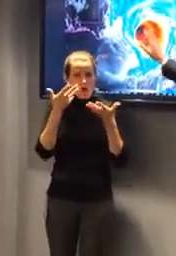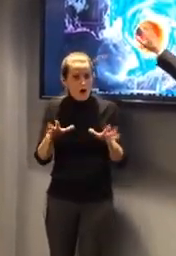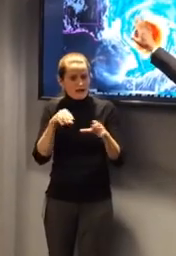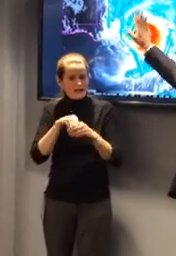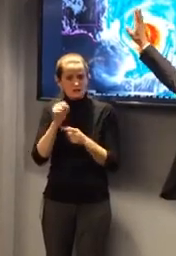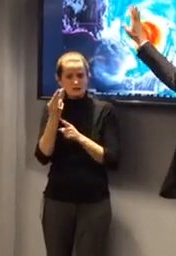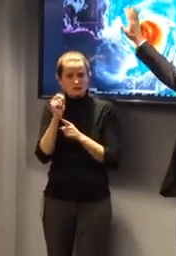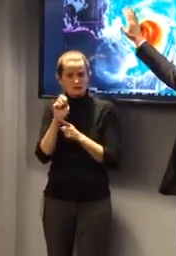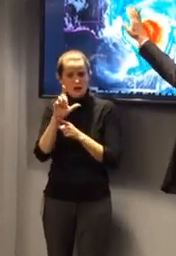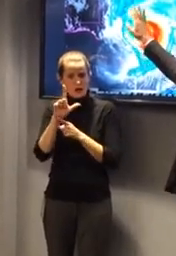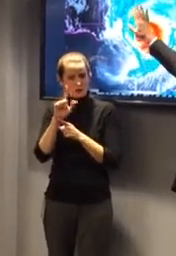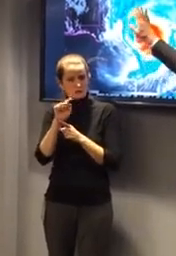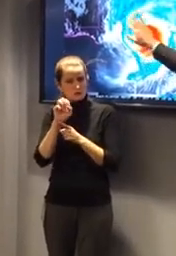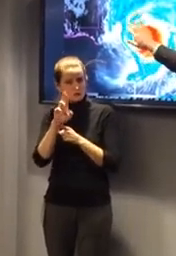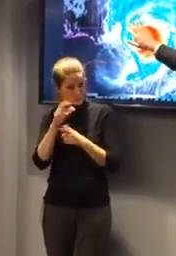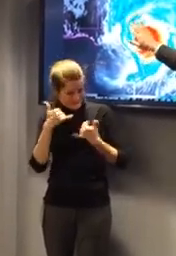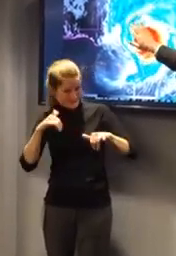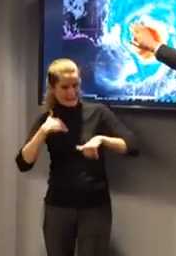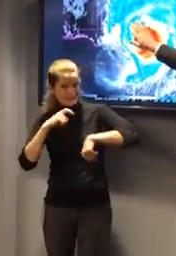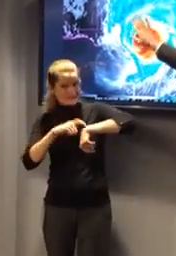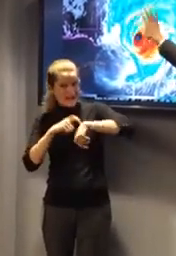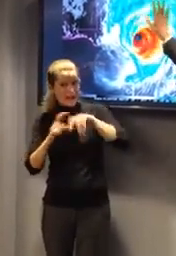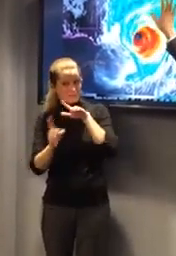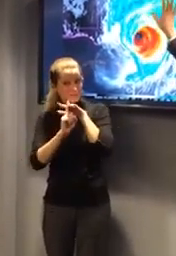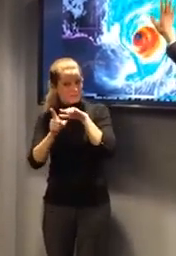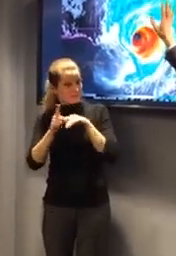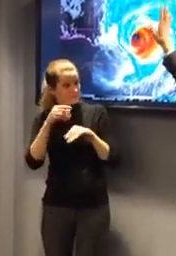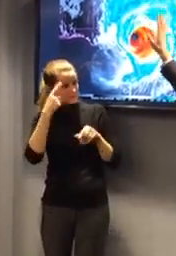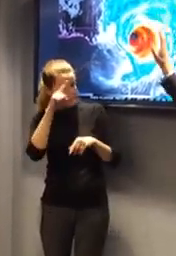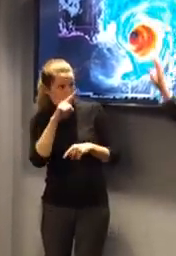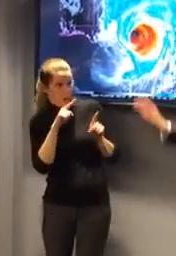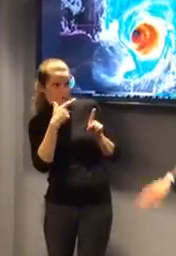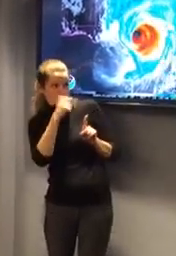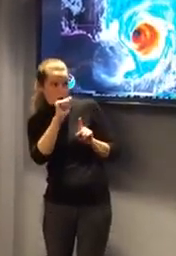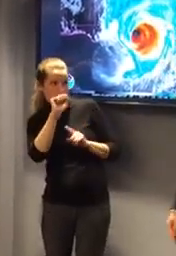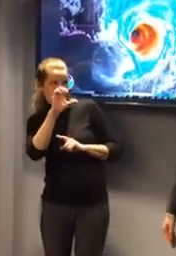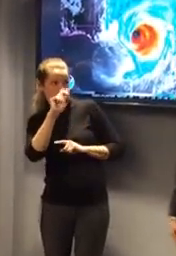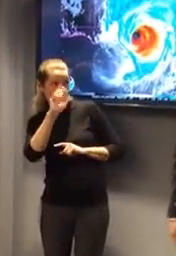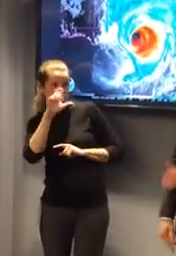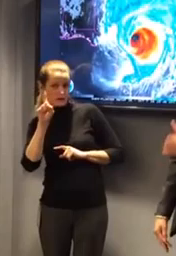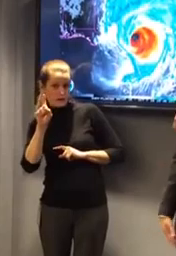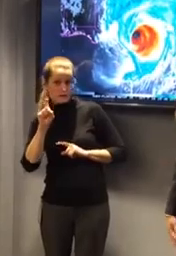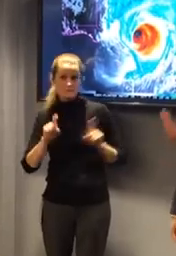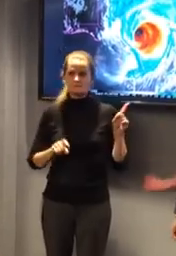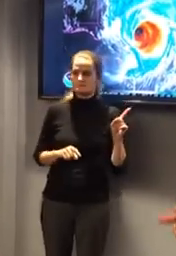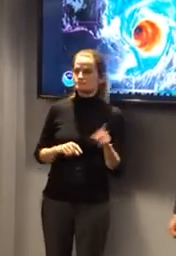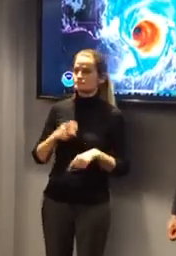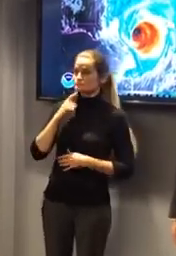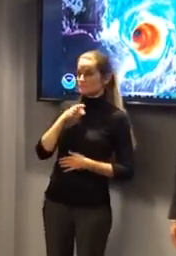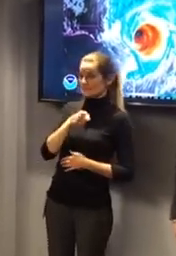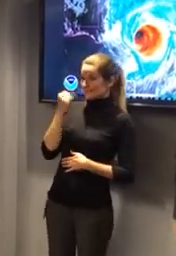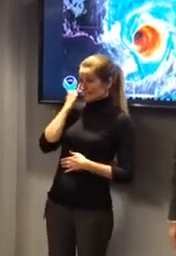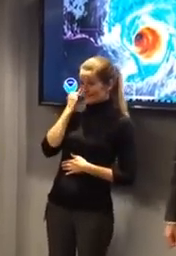If you haven't made your evacuation -- haven't followed those evacuation orders already in Georgia, South Carolina I would encourage you to do that right away. You're running out of time.